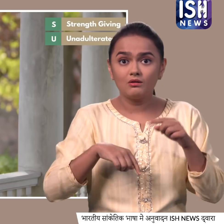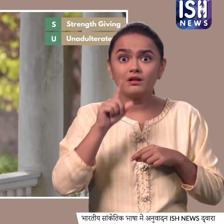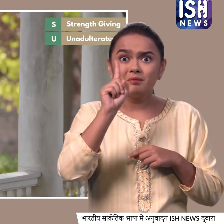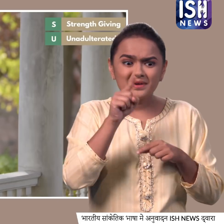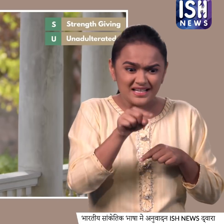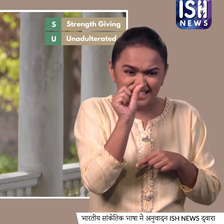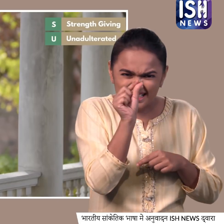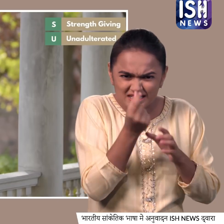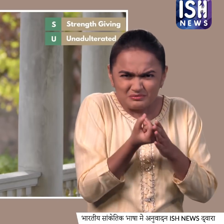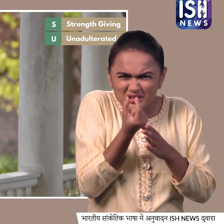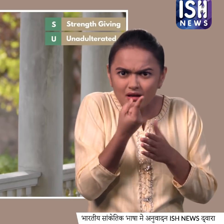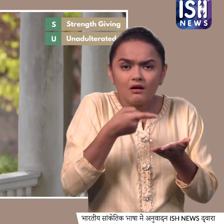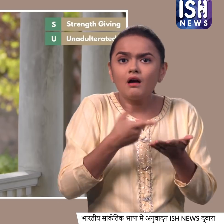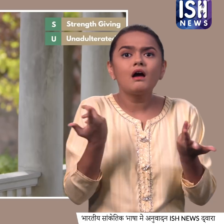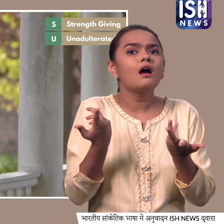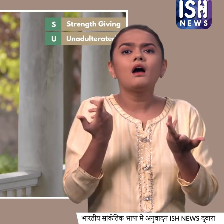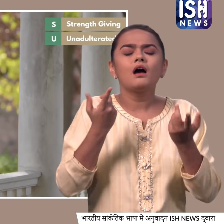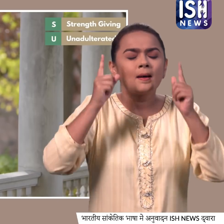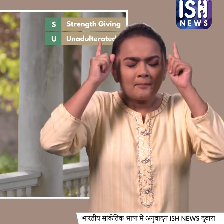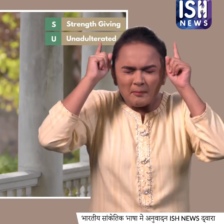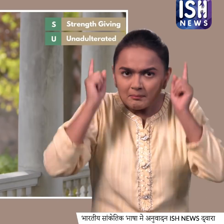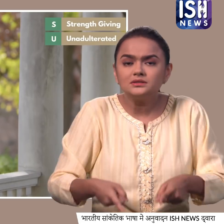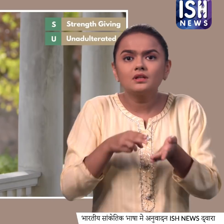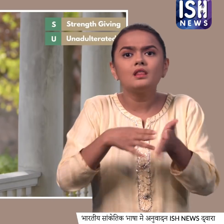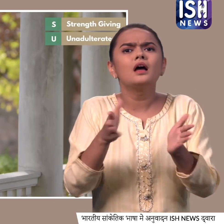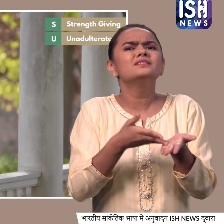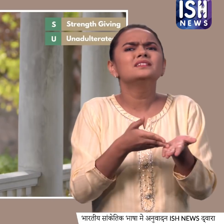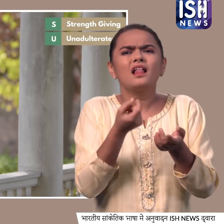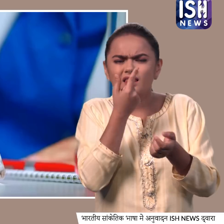but sprouts are organic by default